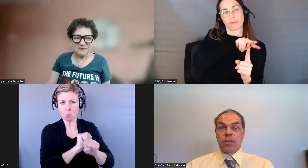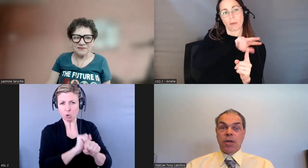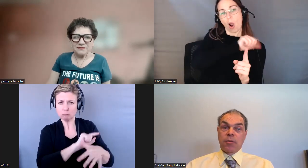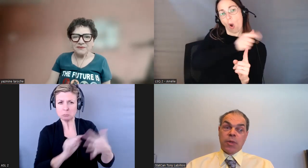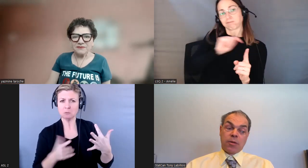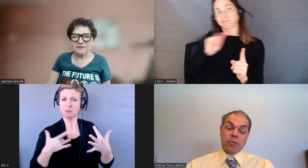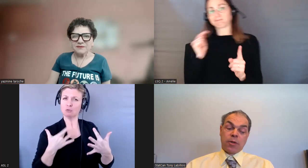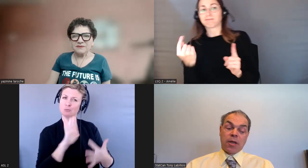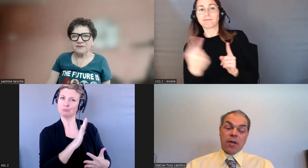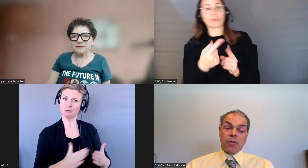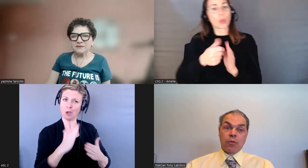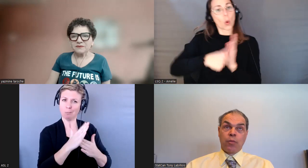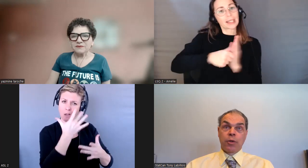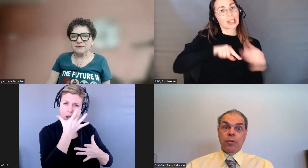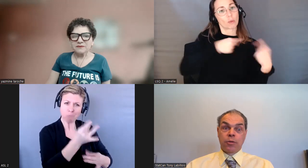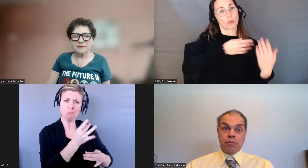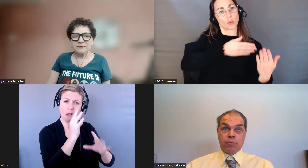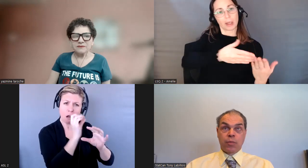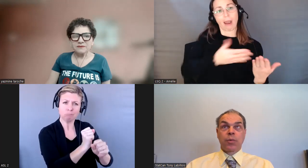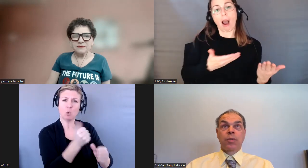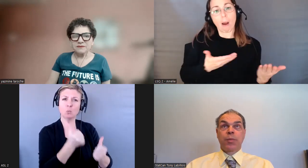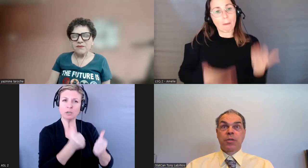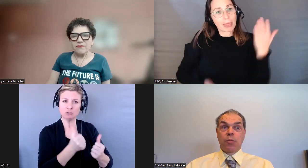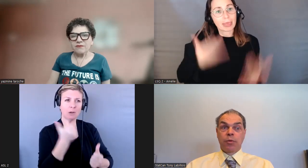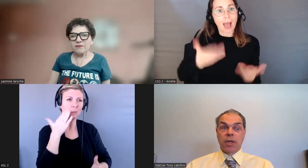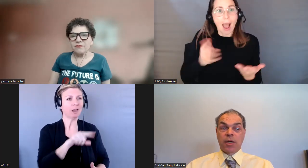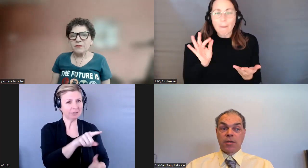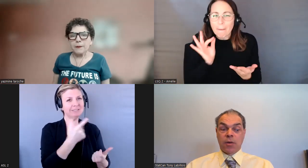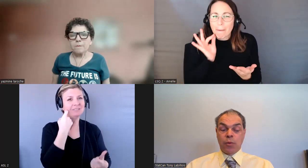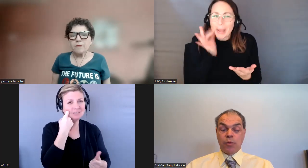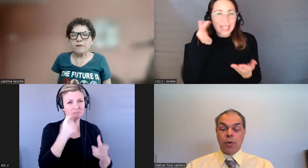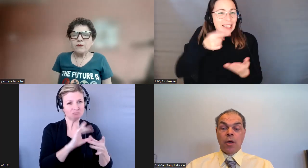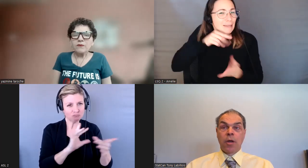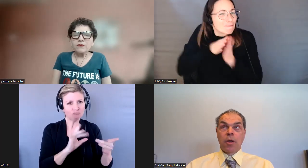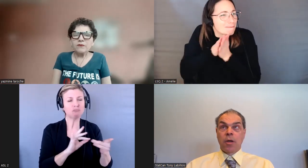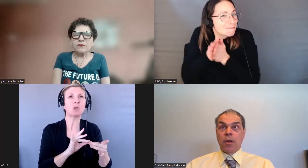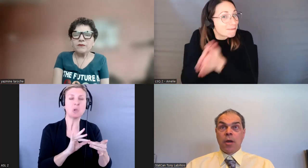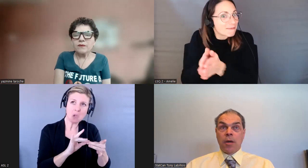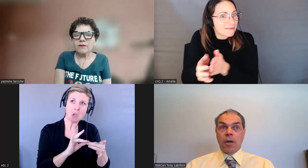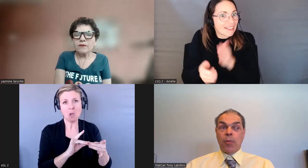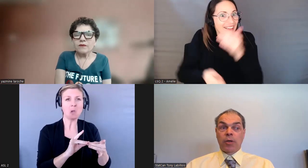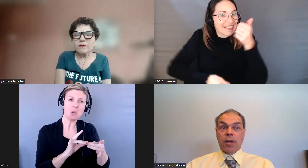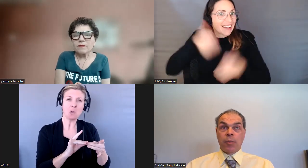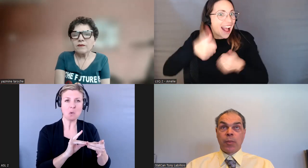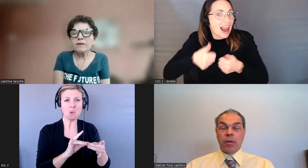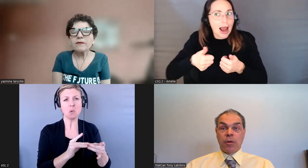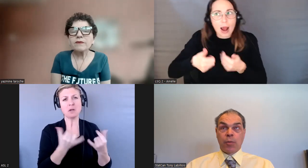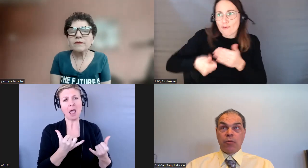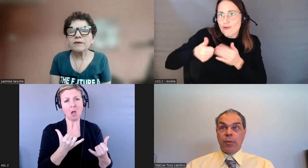facet but I'm sure there are some files that were a little bit more special or interesting